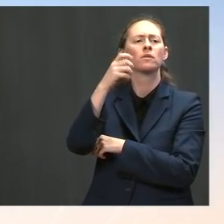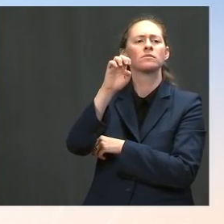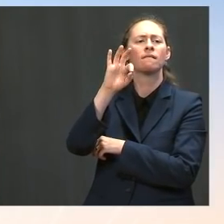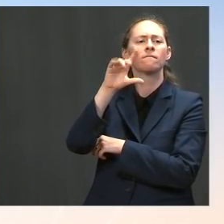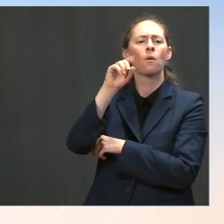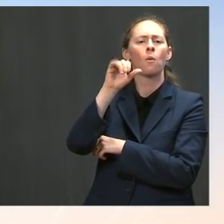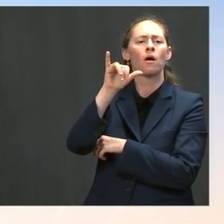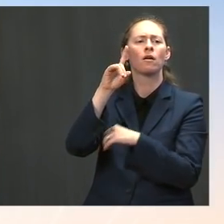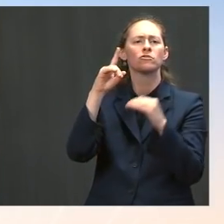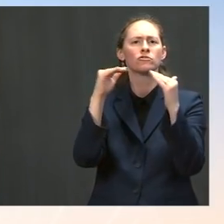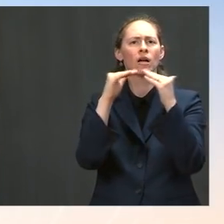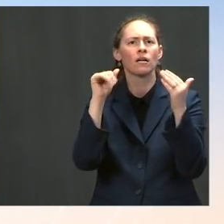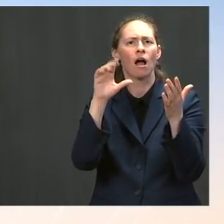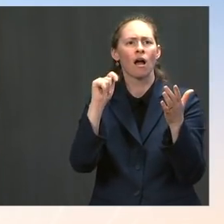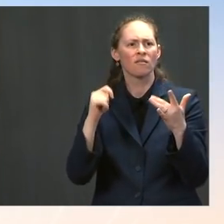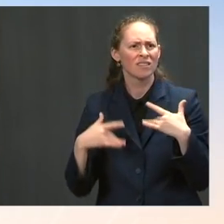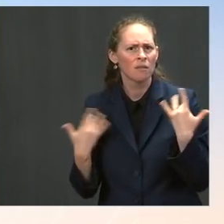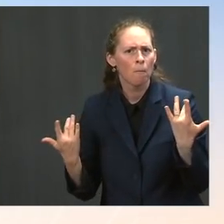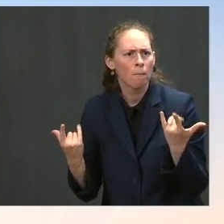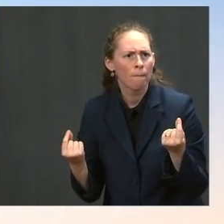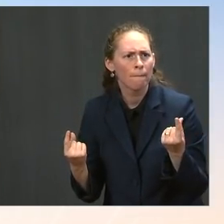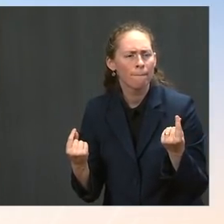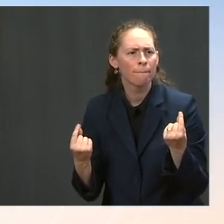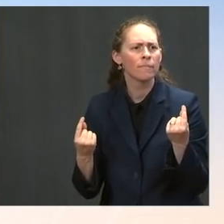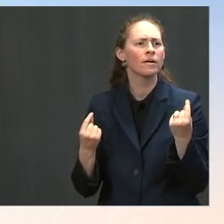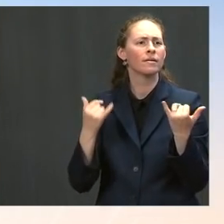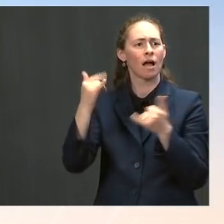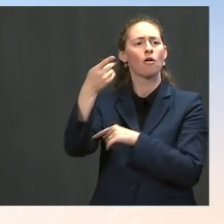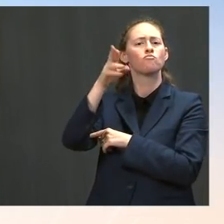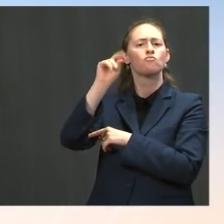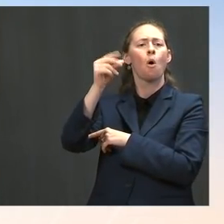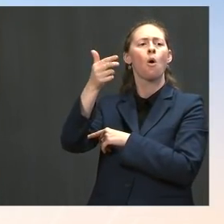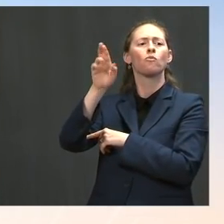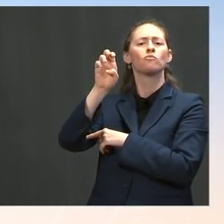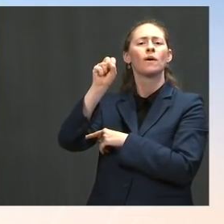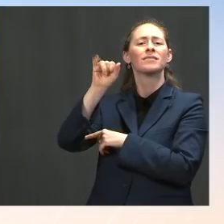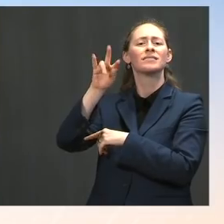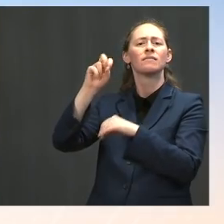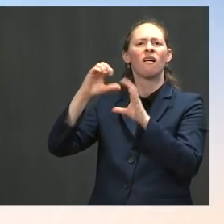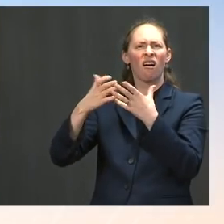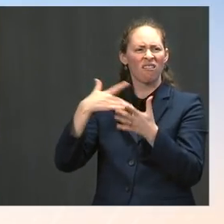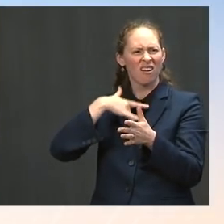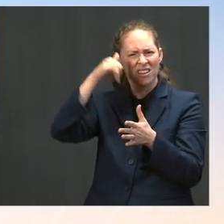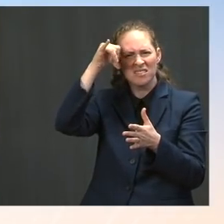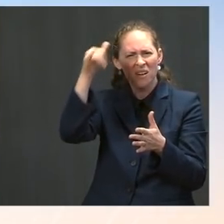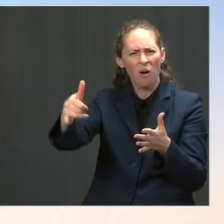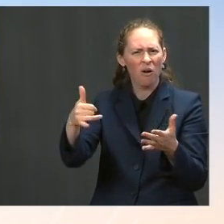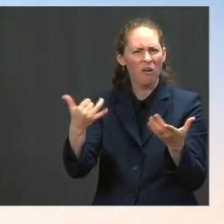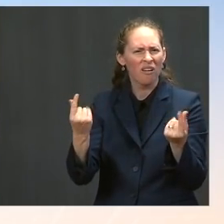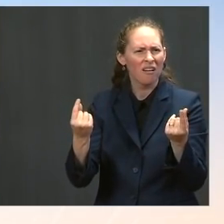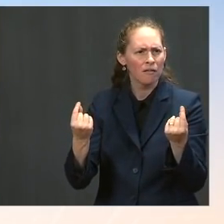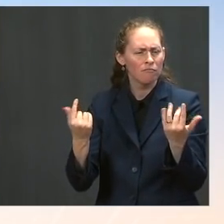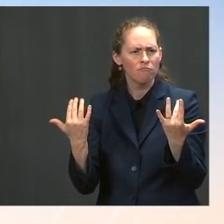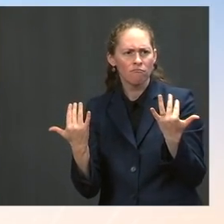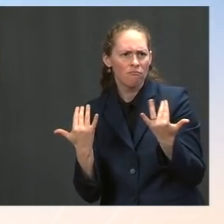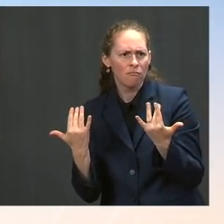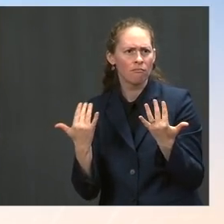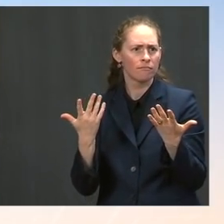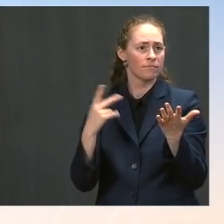may be now some of the holdup as it relates to that. They don't -- they -- they're saying if they don't get qualified immunity, they don't want it at all.